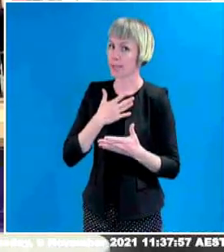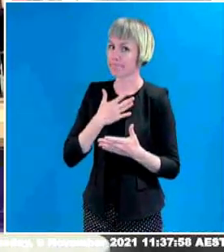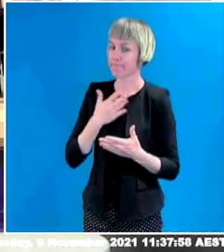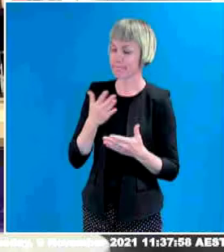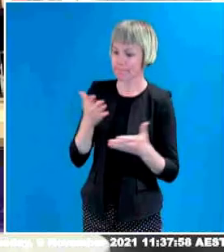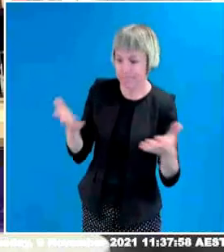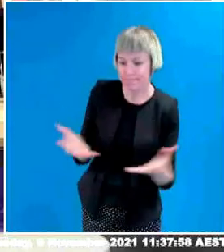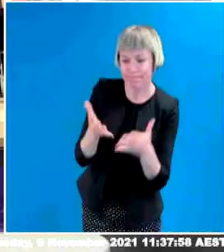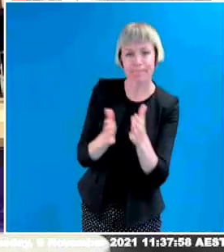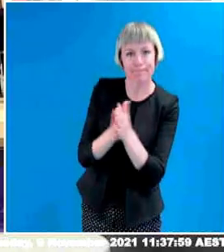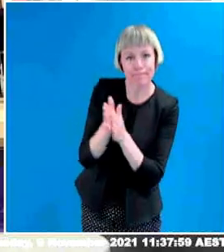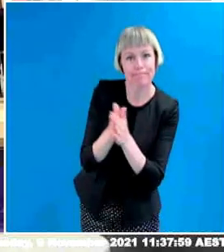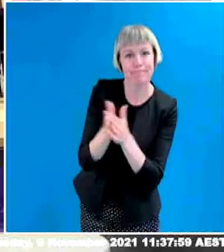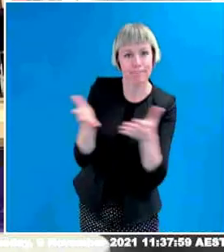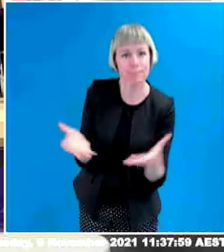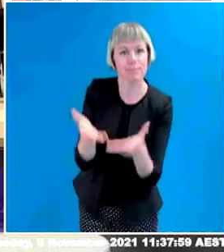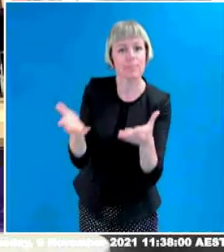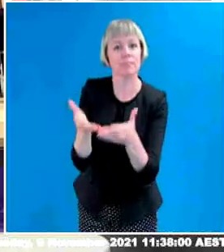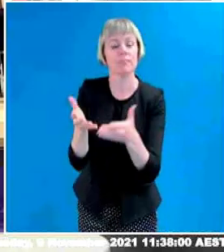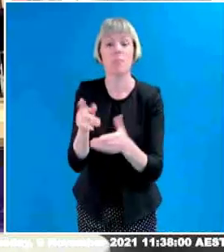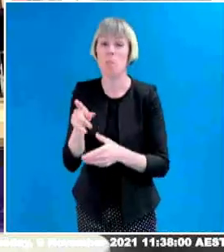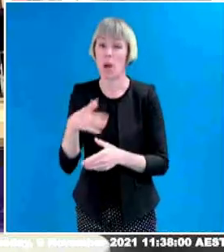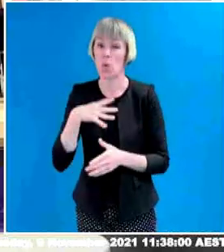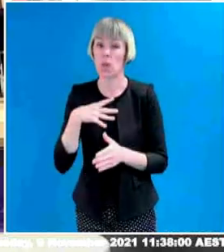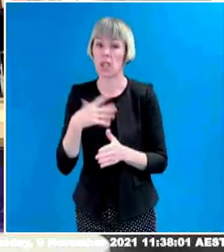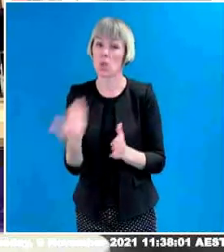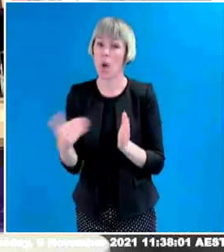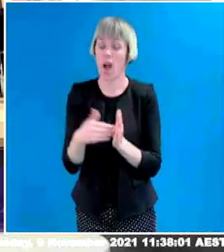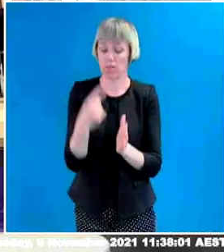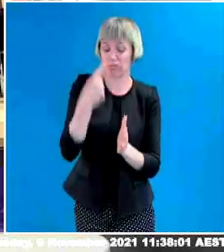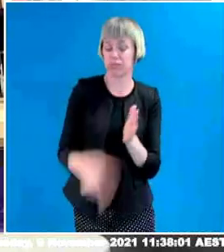But you need both the carrot and the stick in this approach.